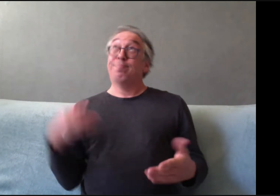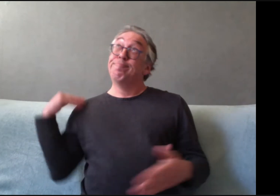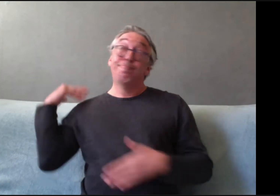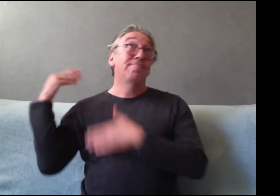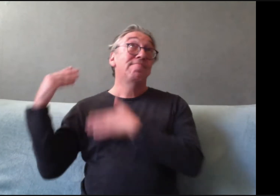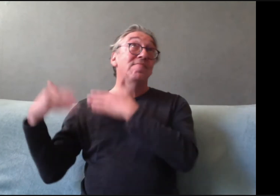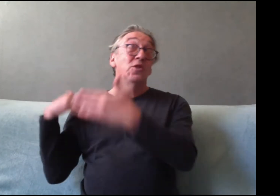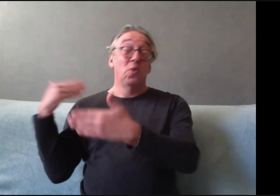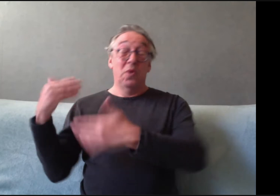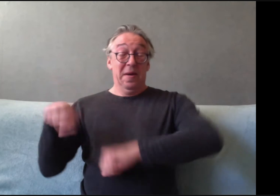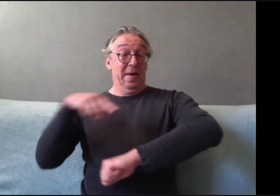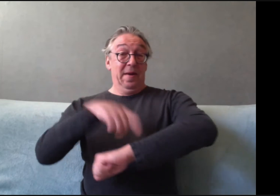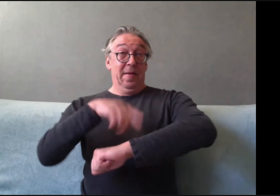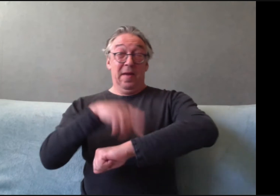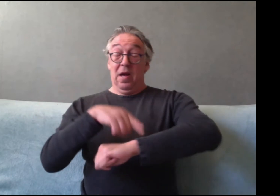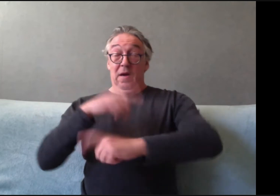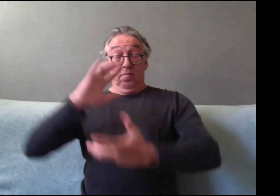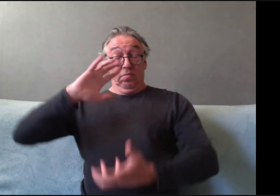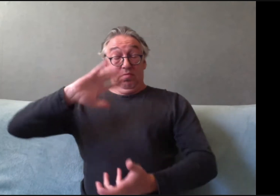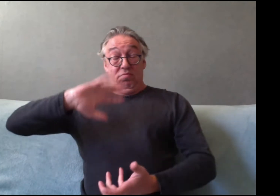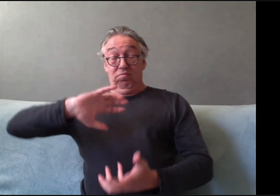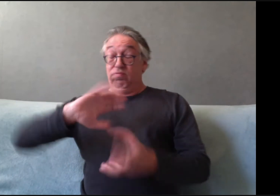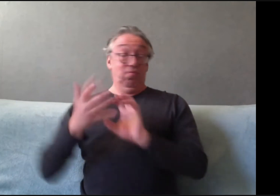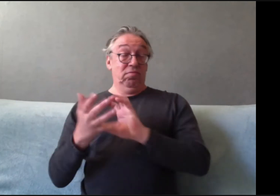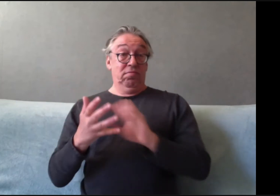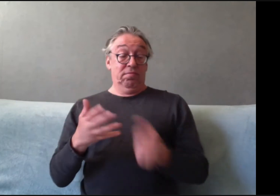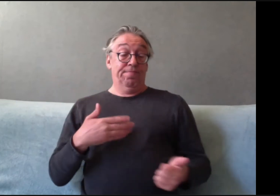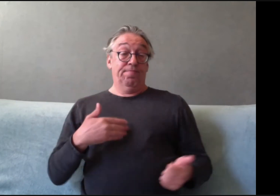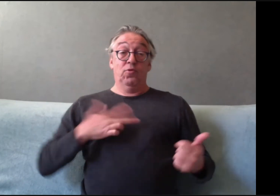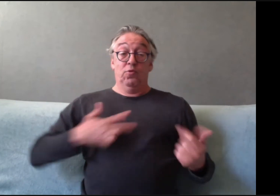Systems, the socioeconomic system, the political system